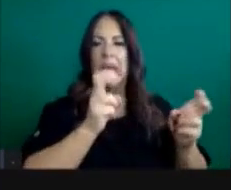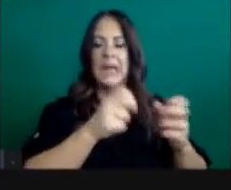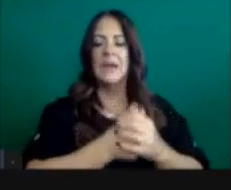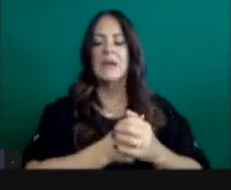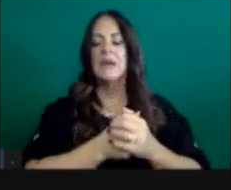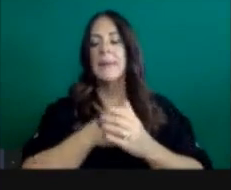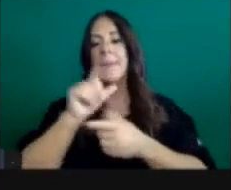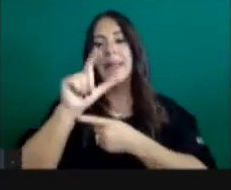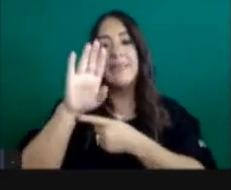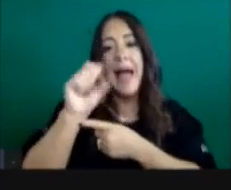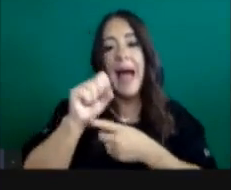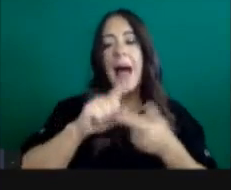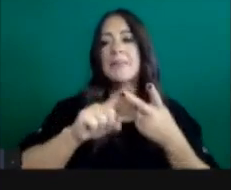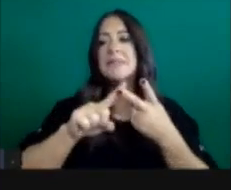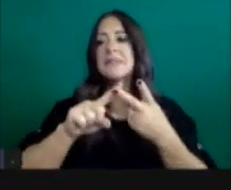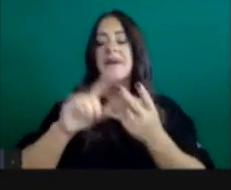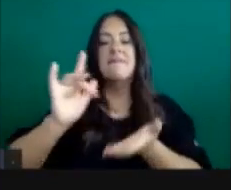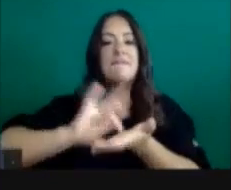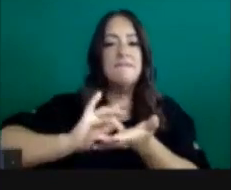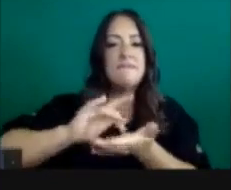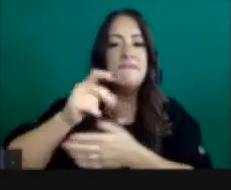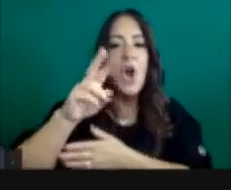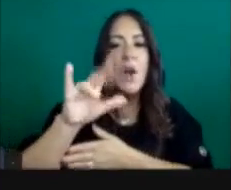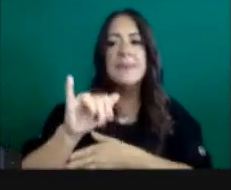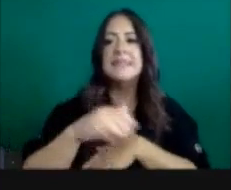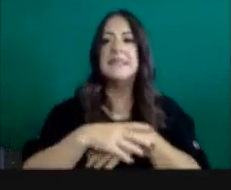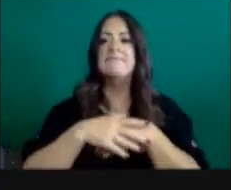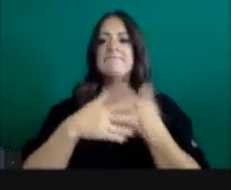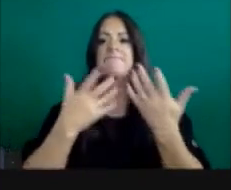HOSPITALS AS LONG AND AS MUCH AS POSSIBLE.